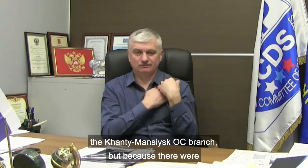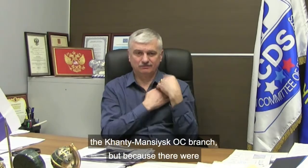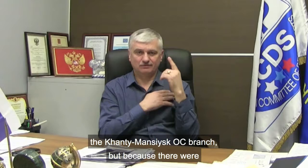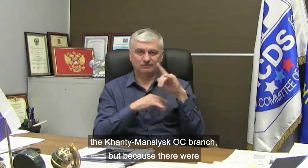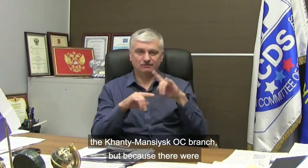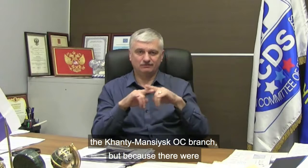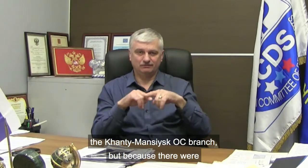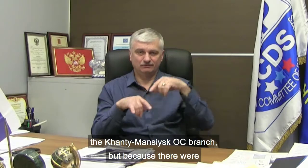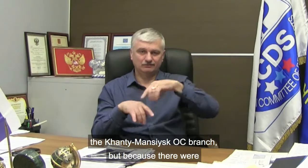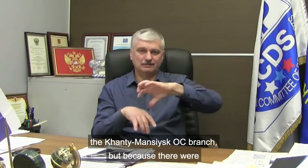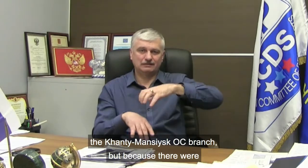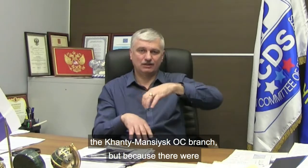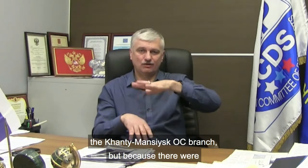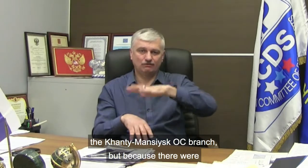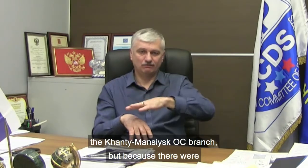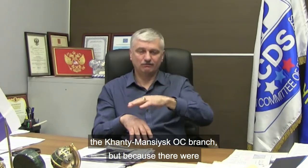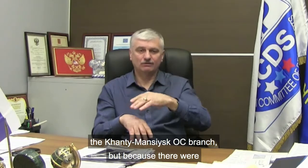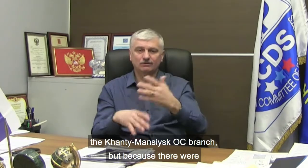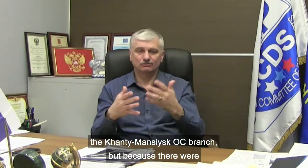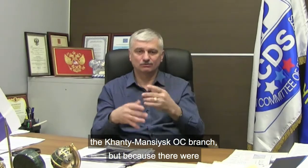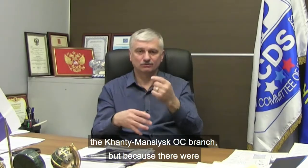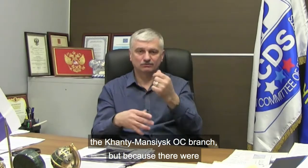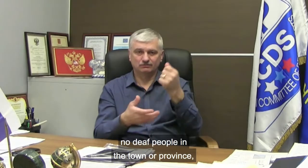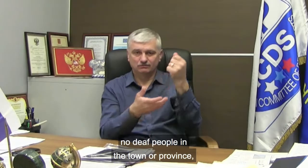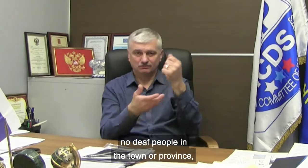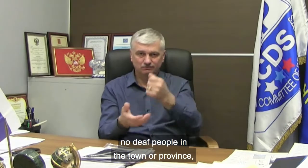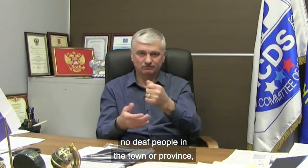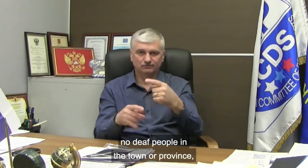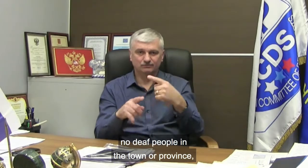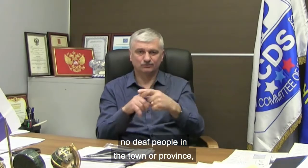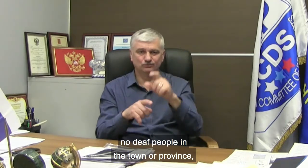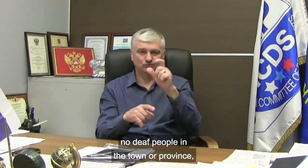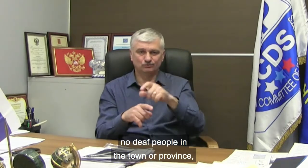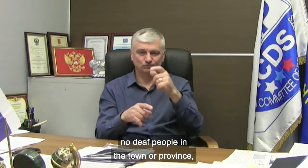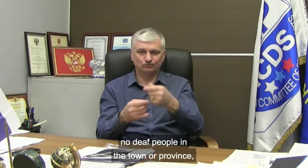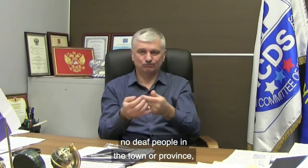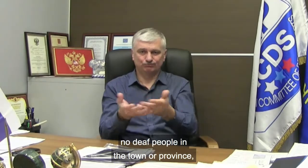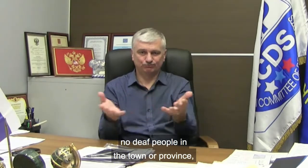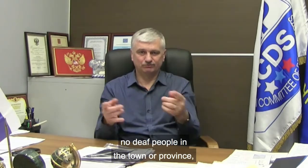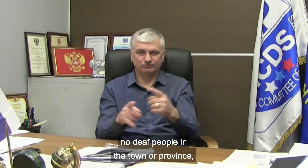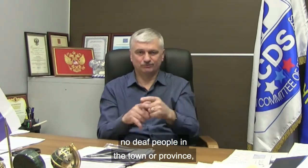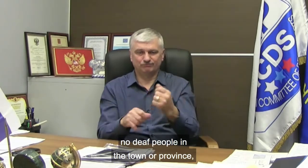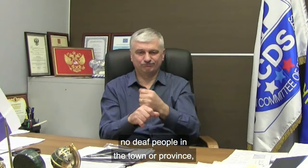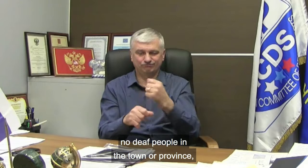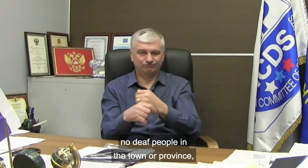the Khanty-Mansiysk OC branch, but because there were no deaf people in the town or province,